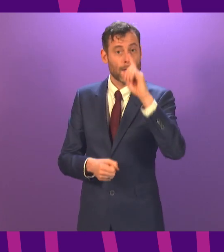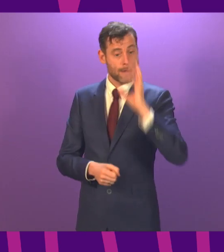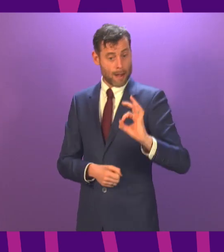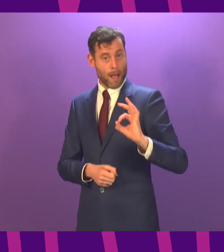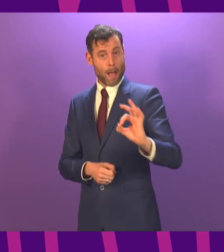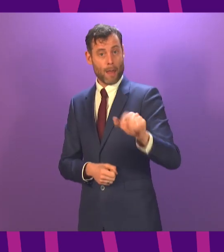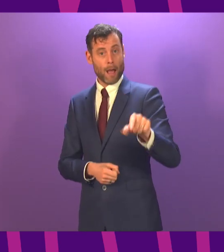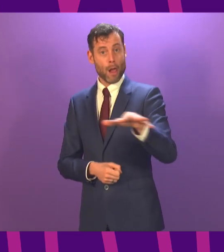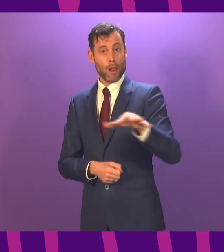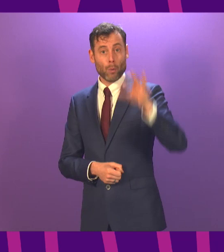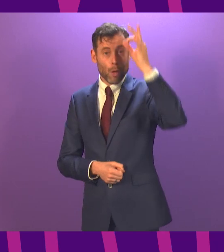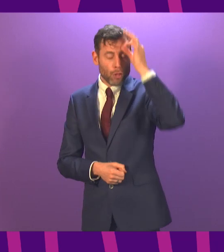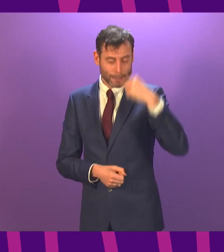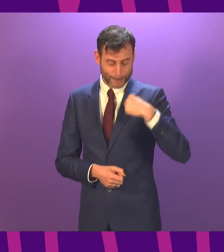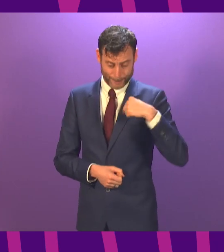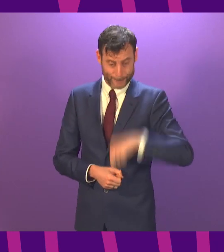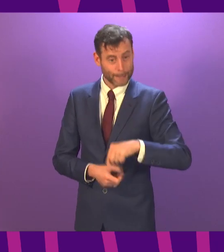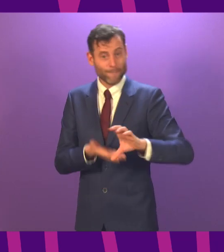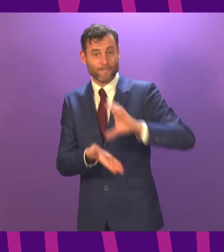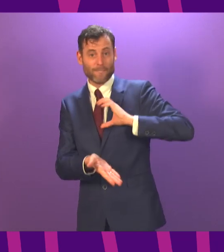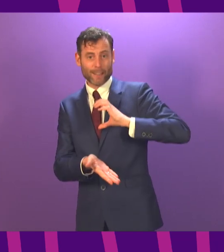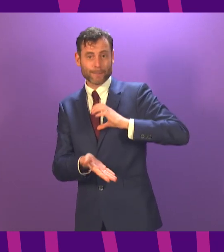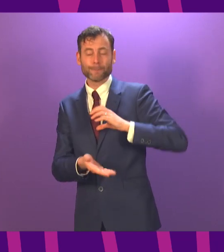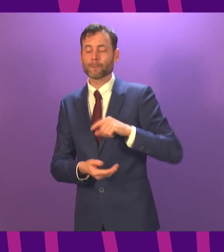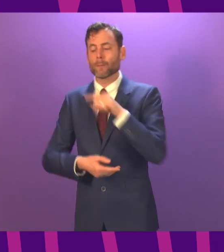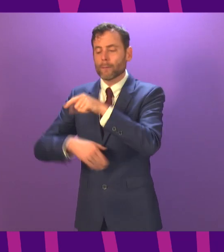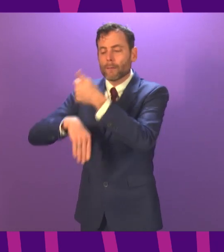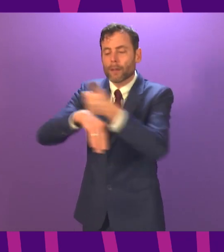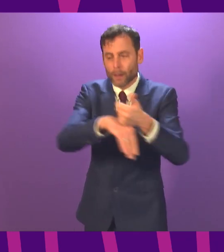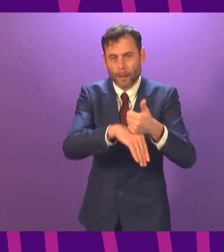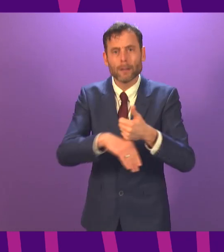are other funding streams that we have announced. Some of them have been in place for a while;